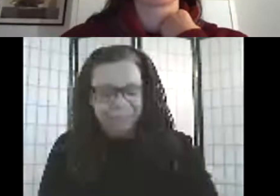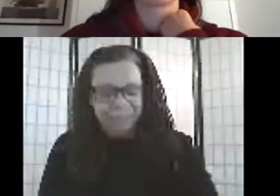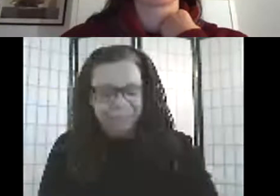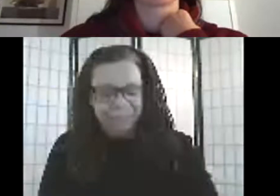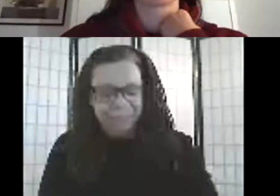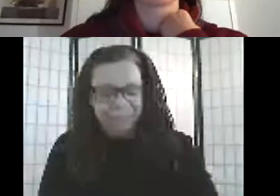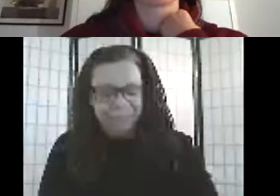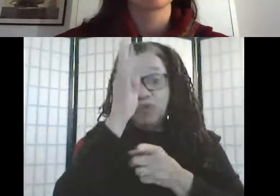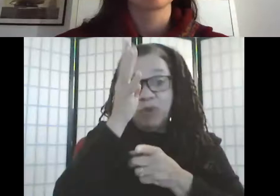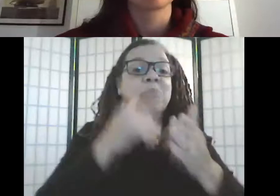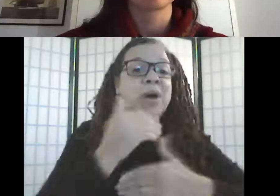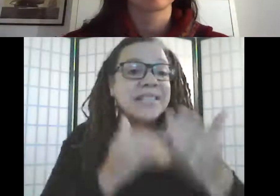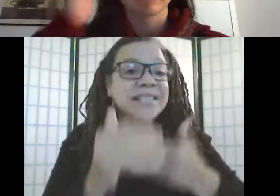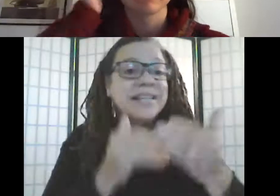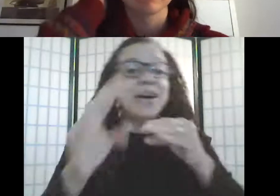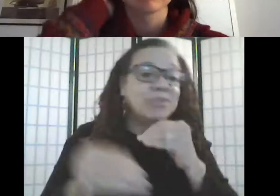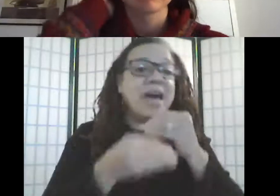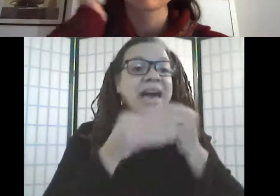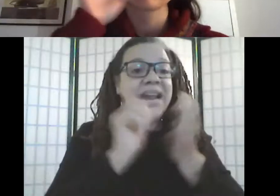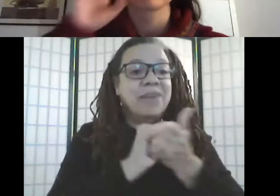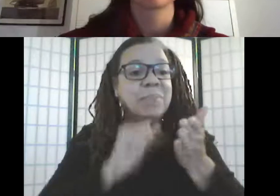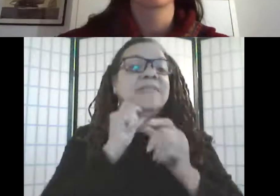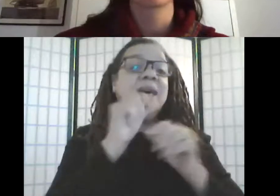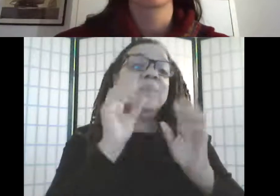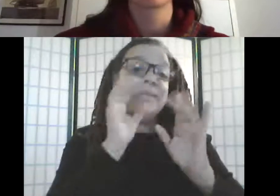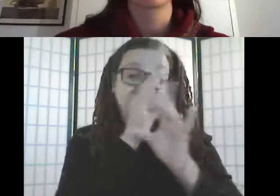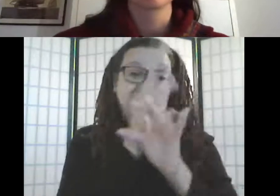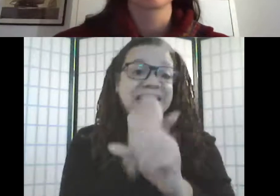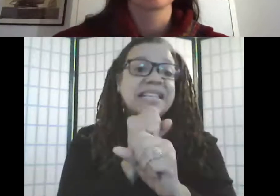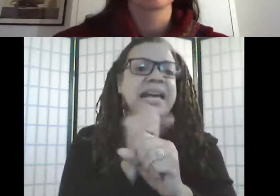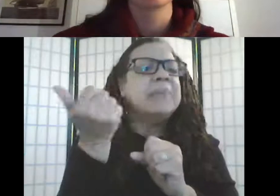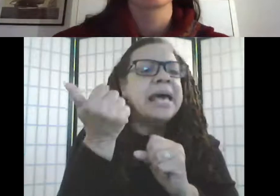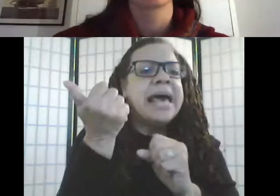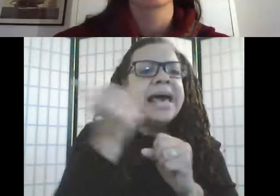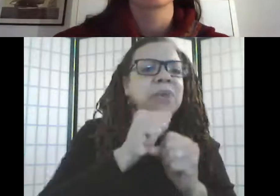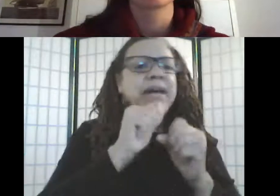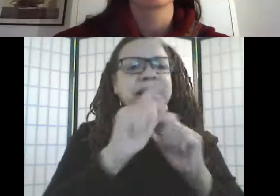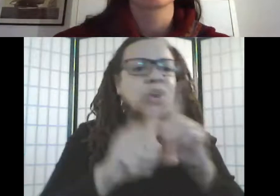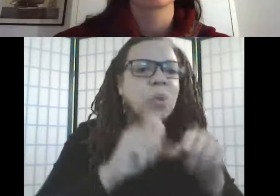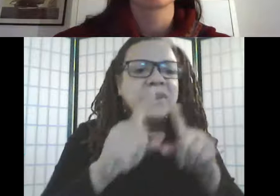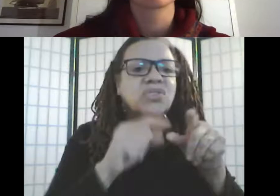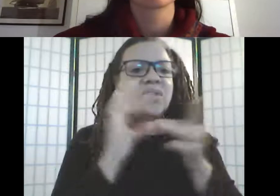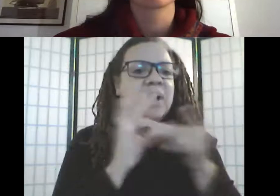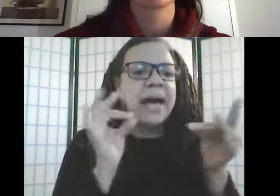things to make it just enough. So to me that was fascinating. But does anybody else have a question or a comment?